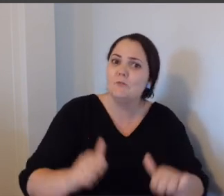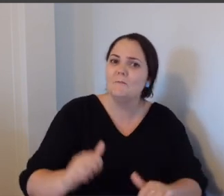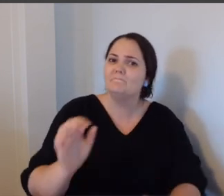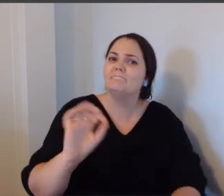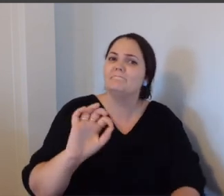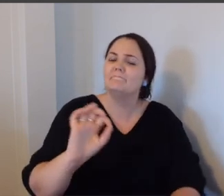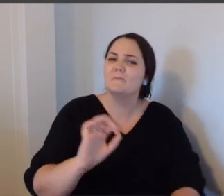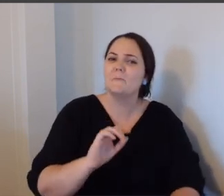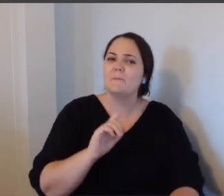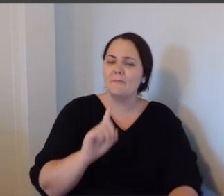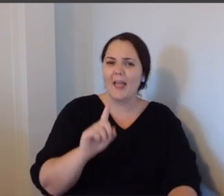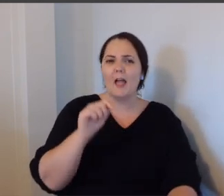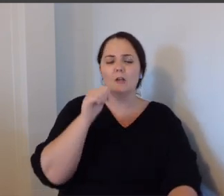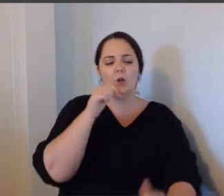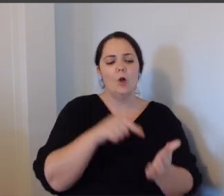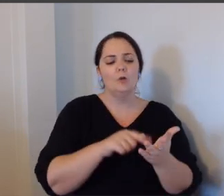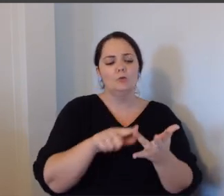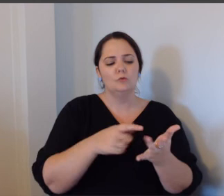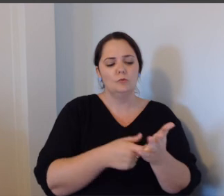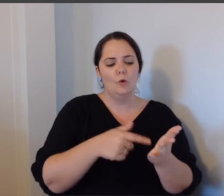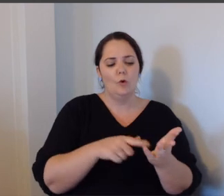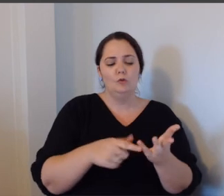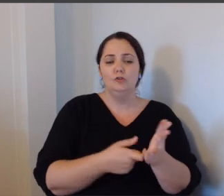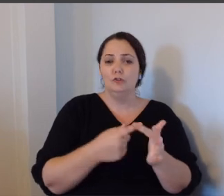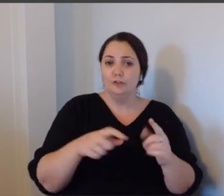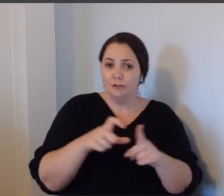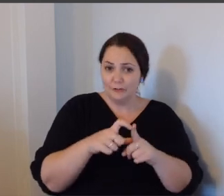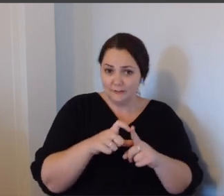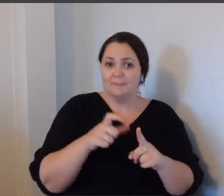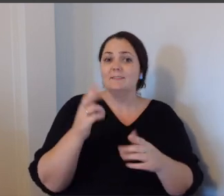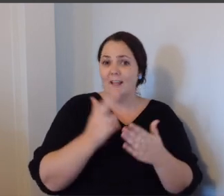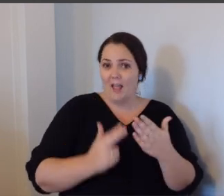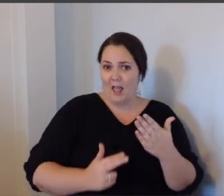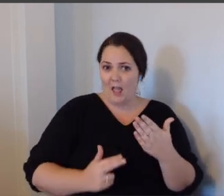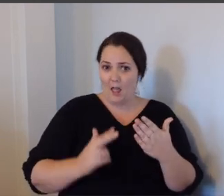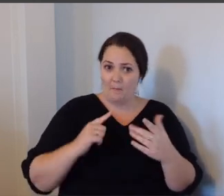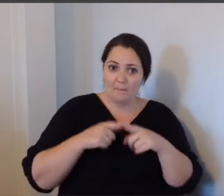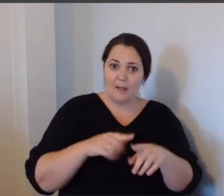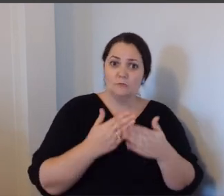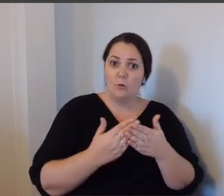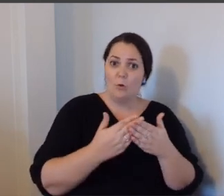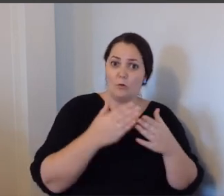is not based on biology or psychology but is instead a highly encoded social category.